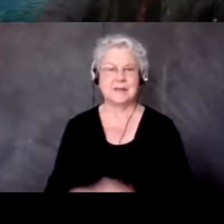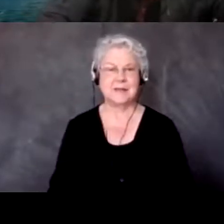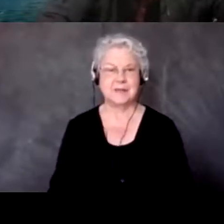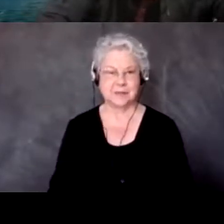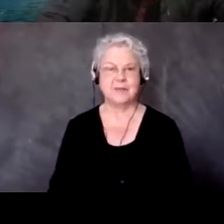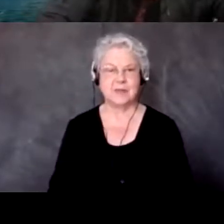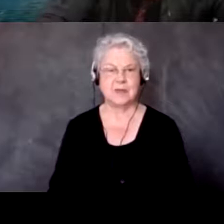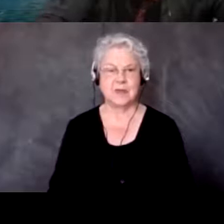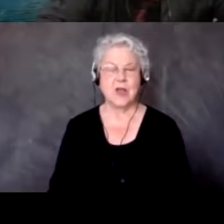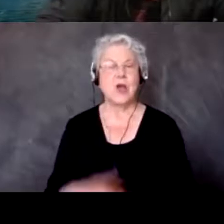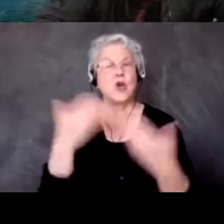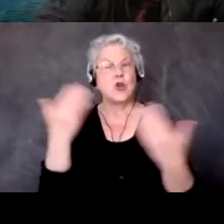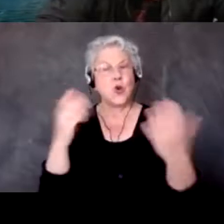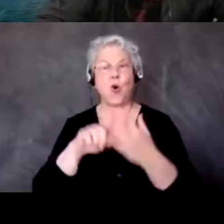So, I'm going to start off by asking the question,